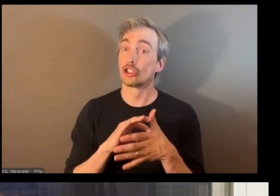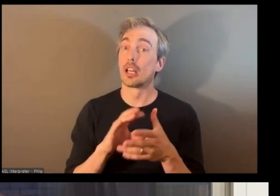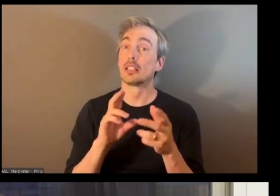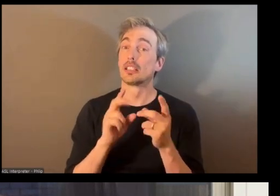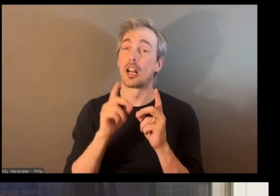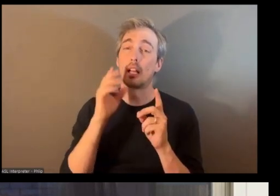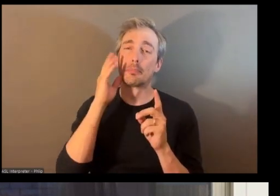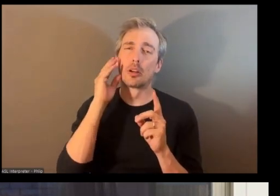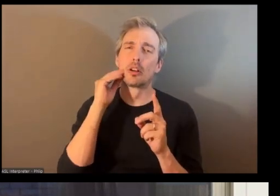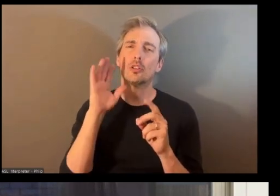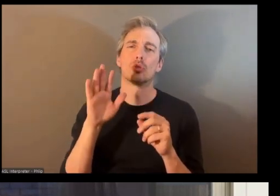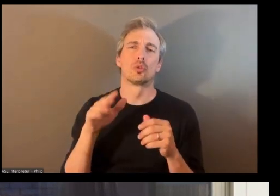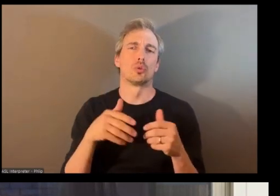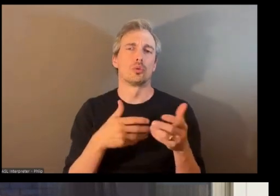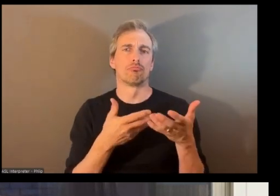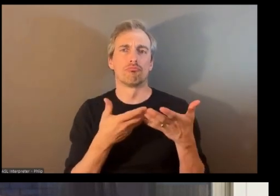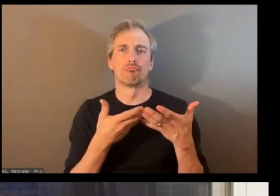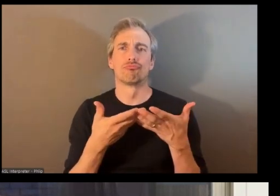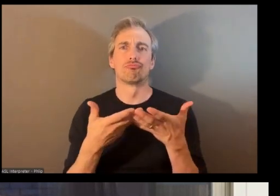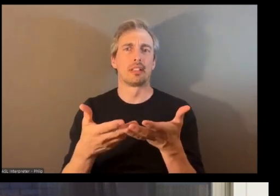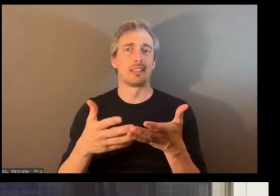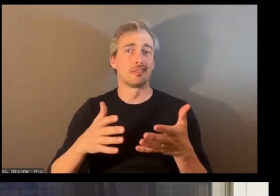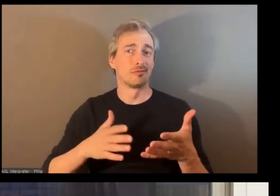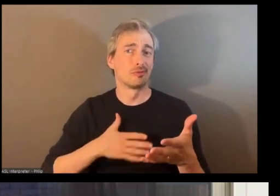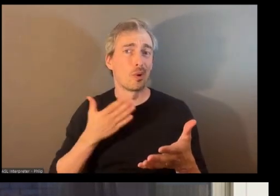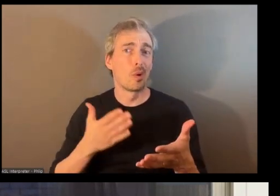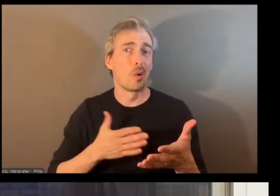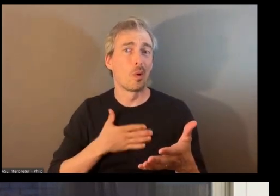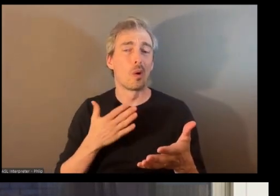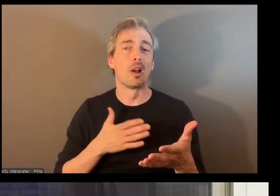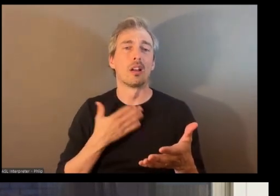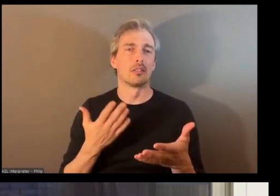When someone learned a foreign language, when someone... Not foreign.